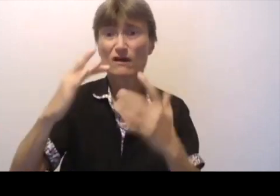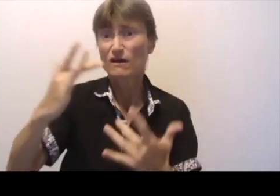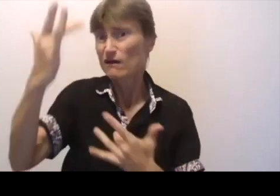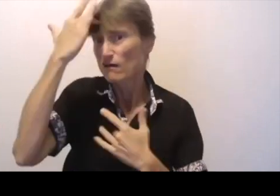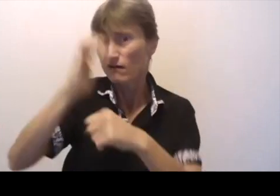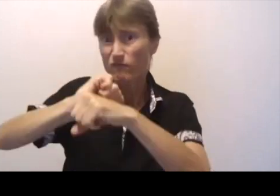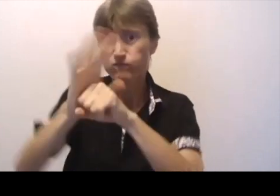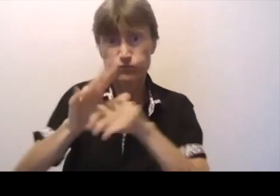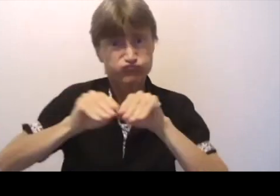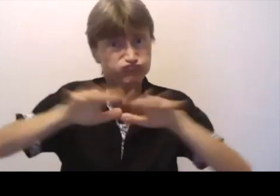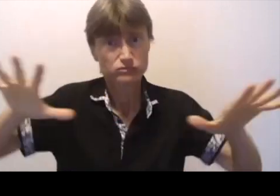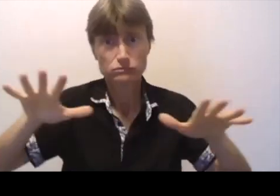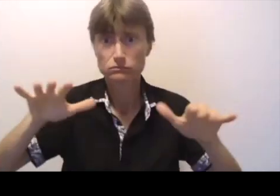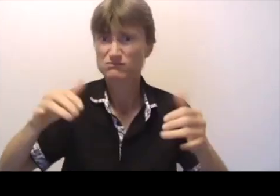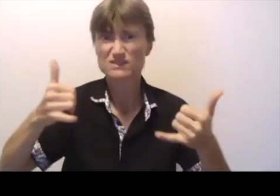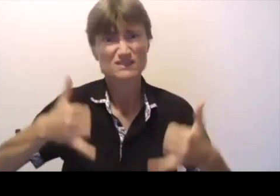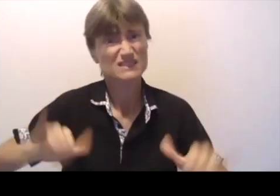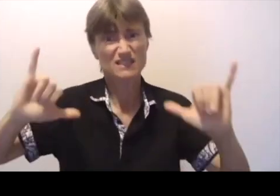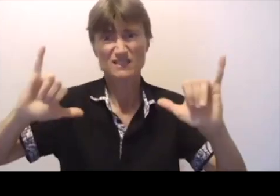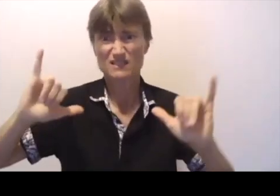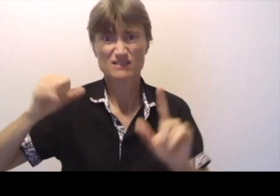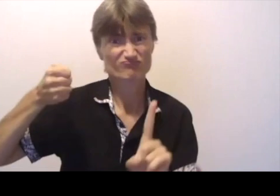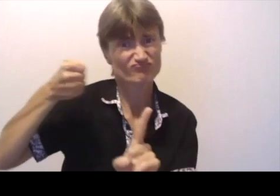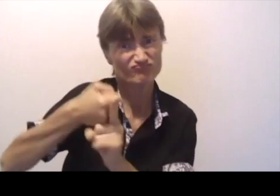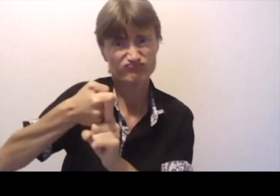calgary is for whatever reason sort of turning into the florida